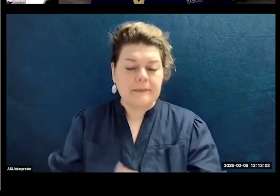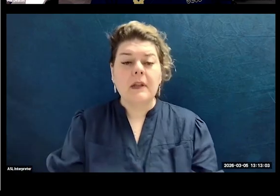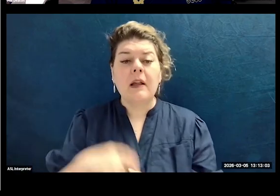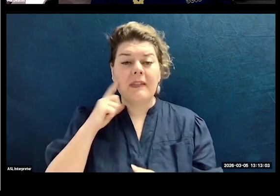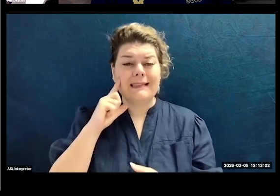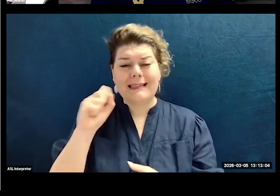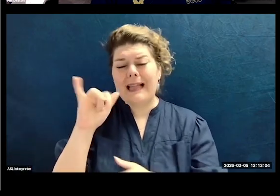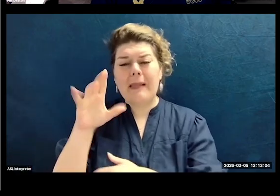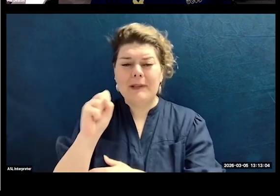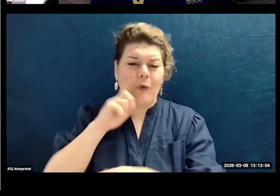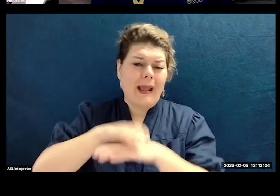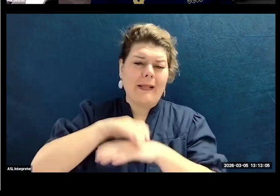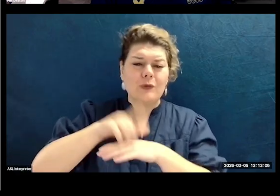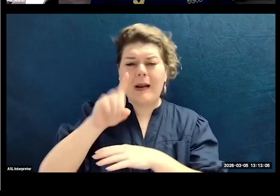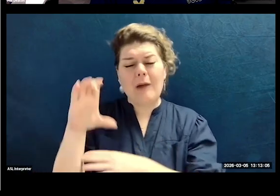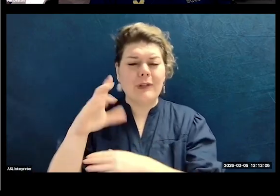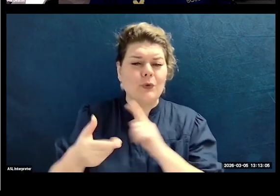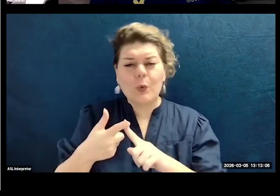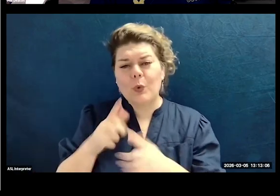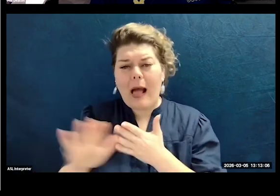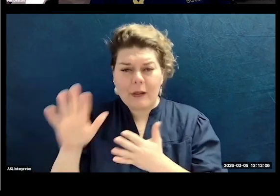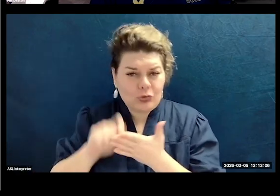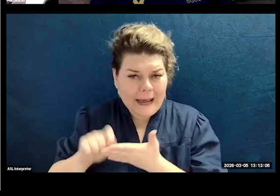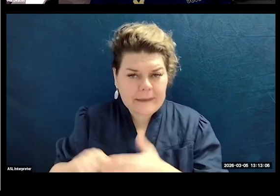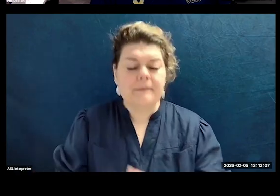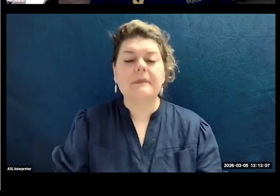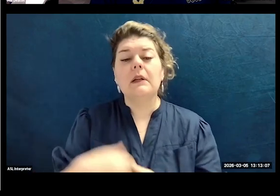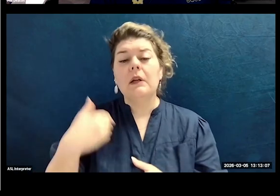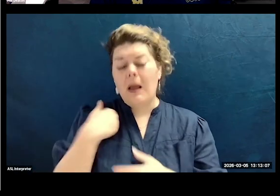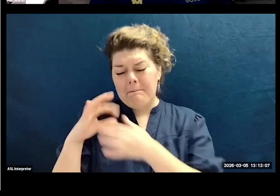Introduction to College Writing. So, as we've talked about a couple of times here,